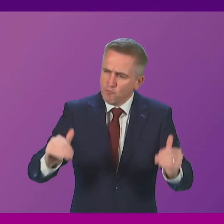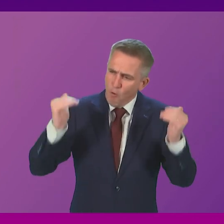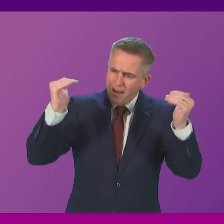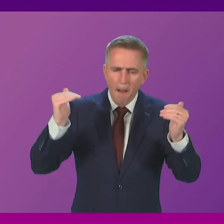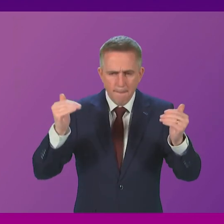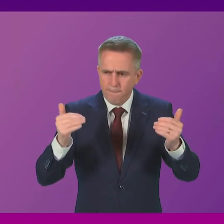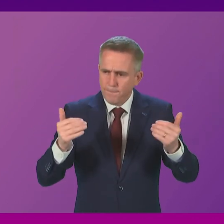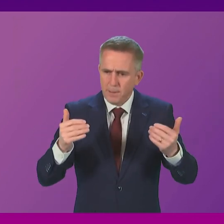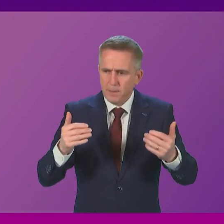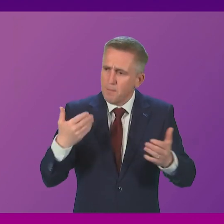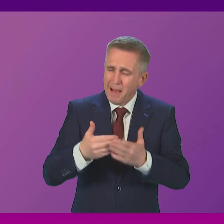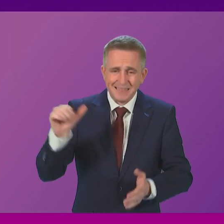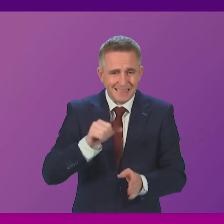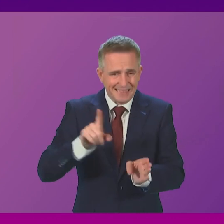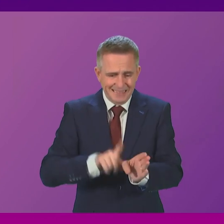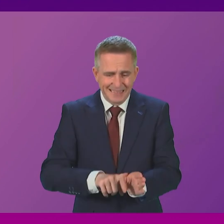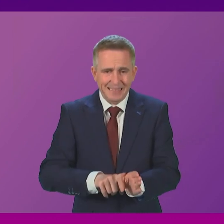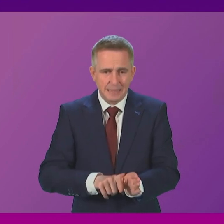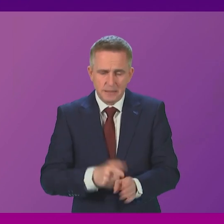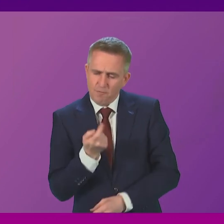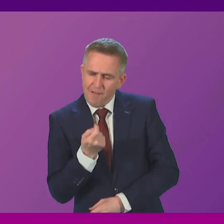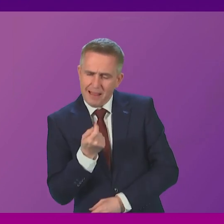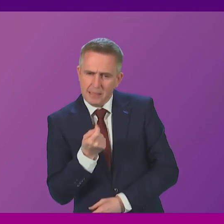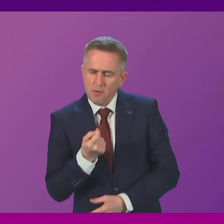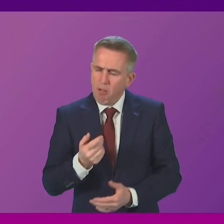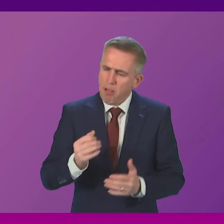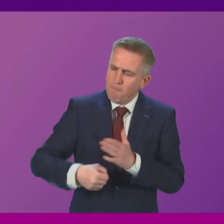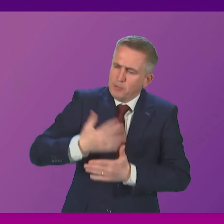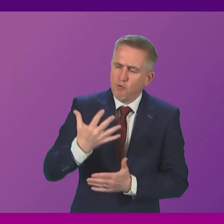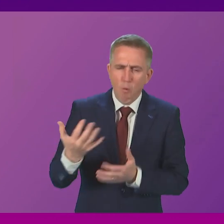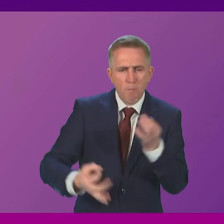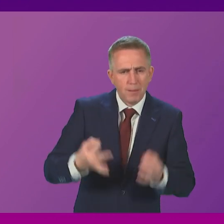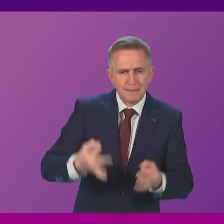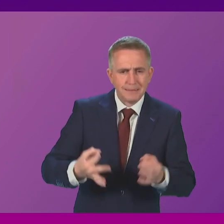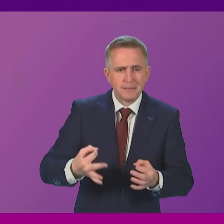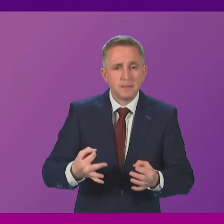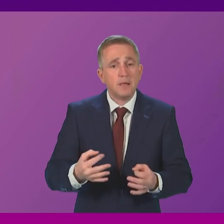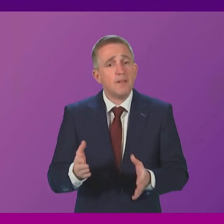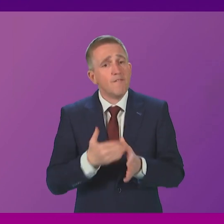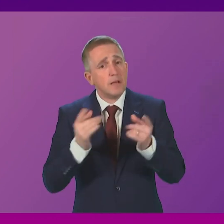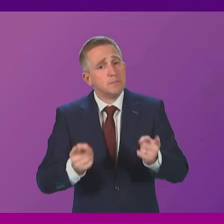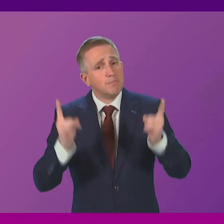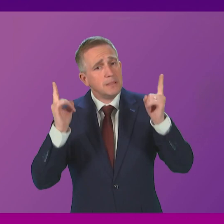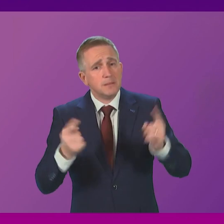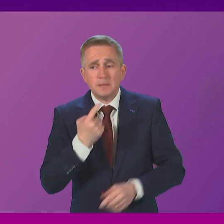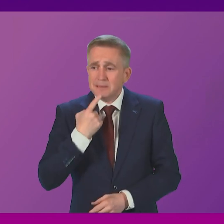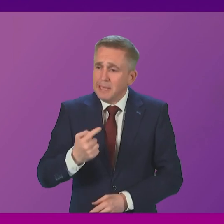In 16 years, we have not seen a great deal of that. The new First Minister has said that he will talk to all Opposition party leaders.